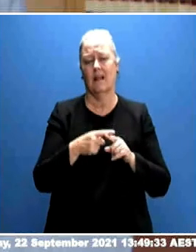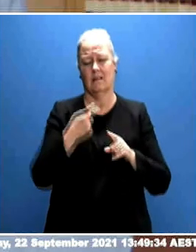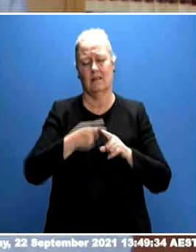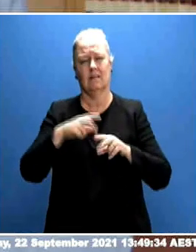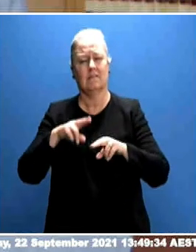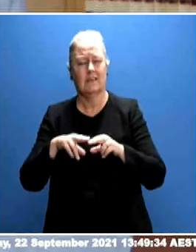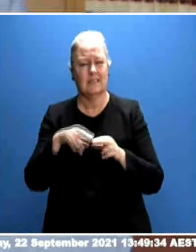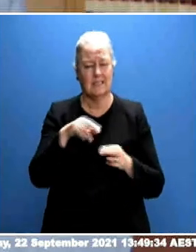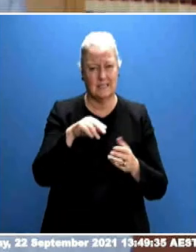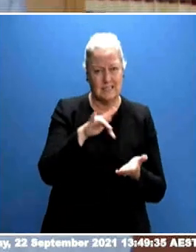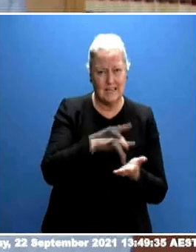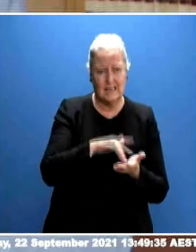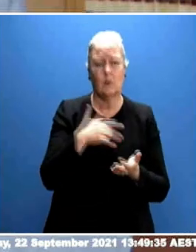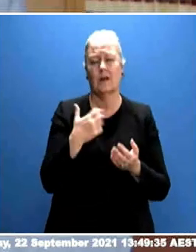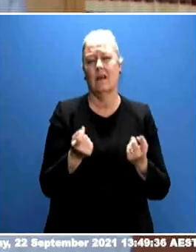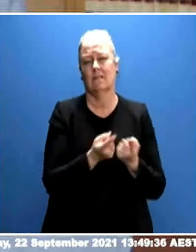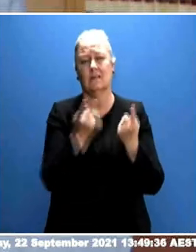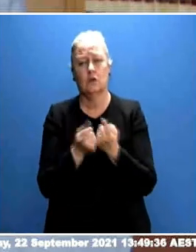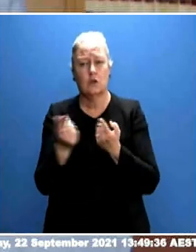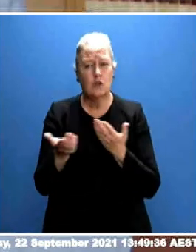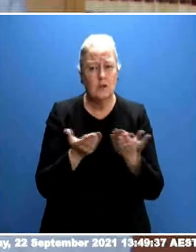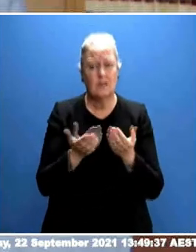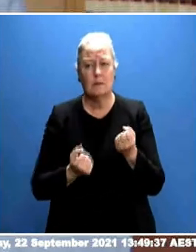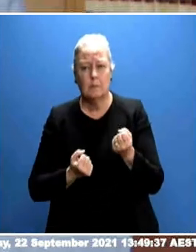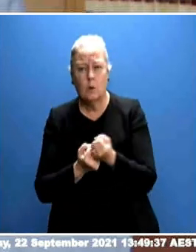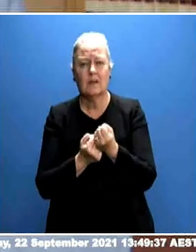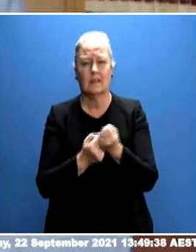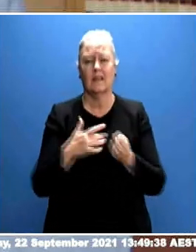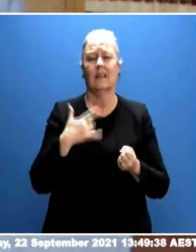We have a range of services, supported community living services for adults